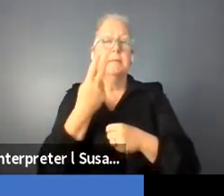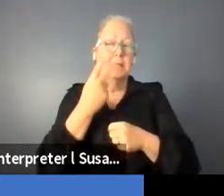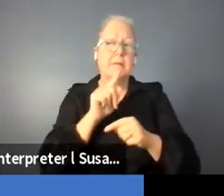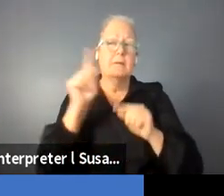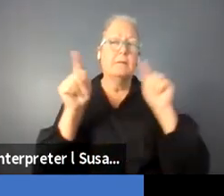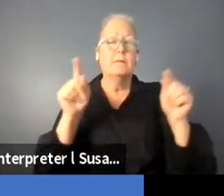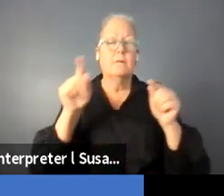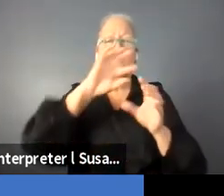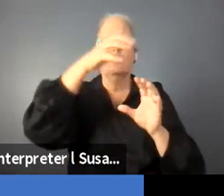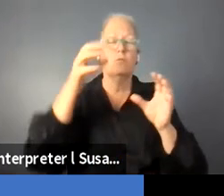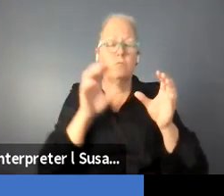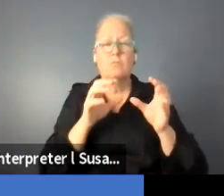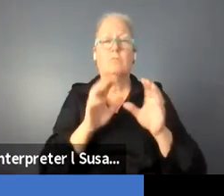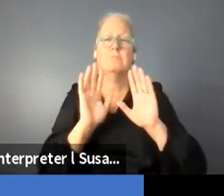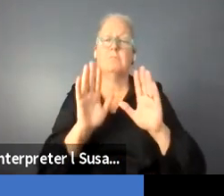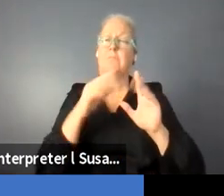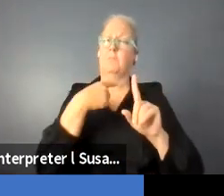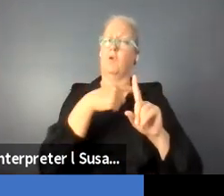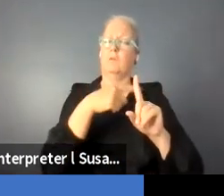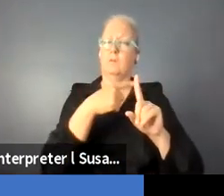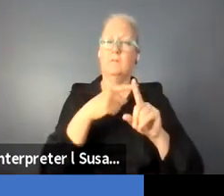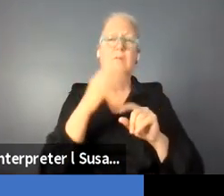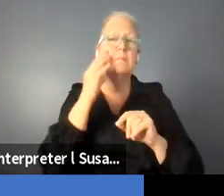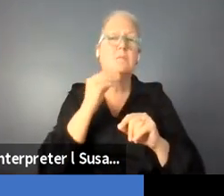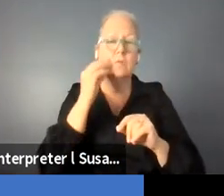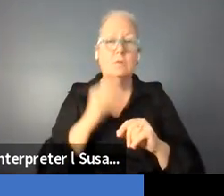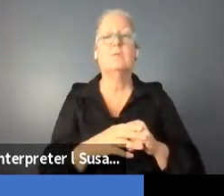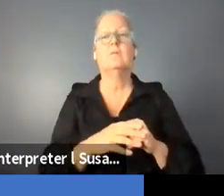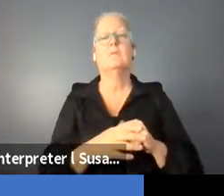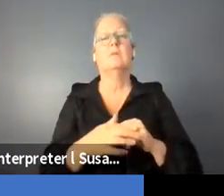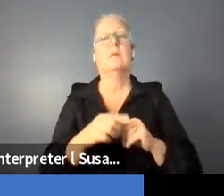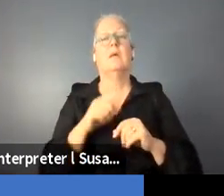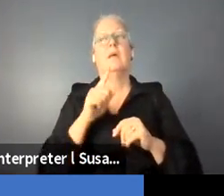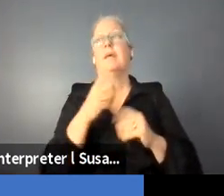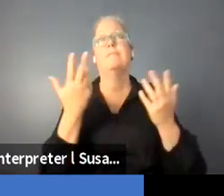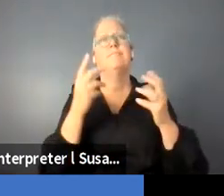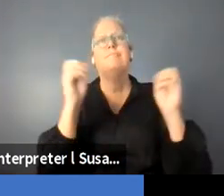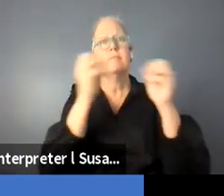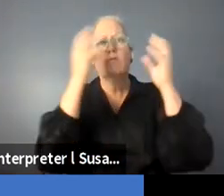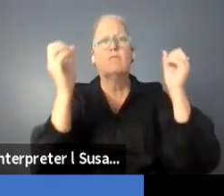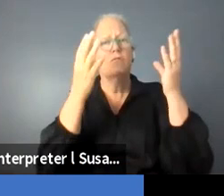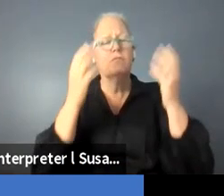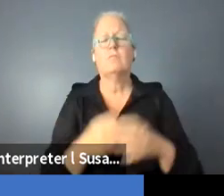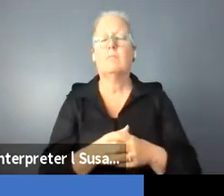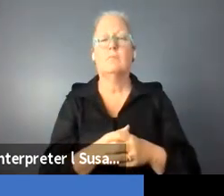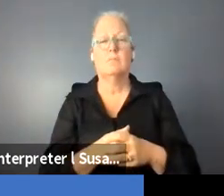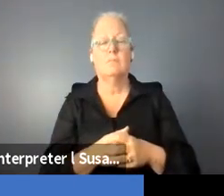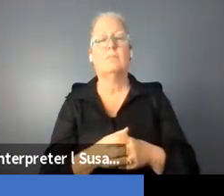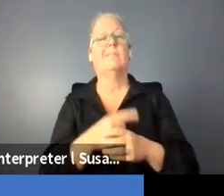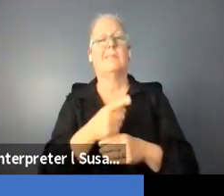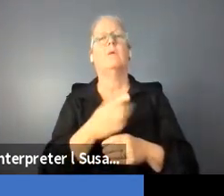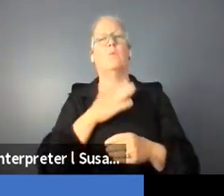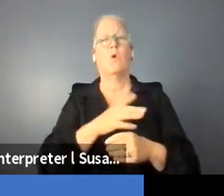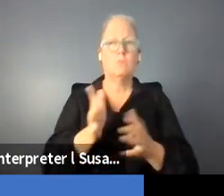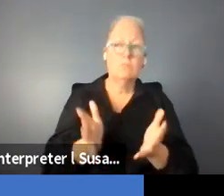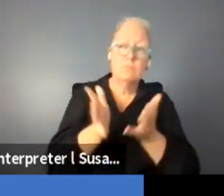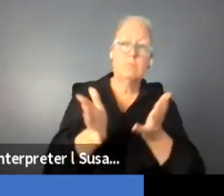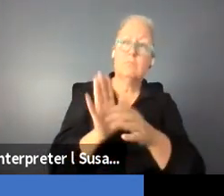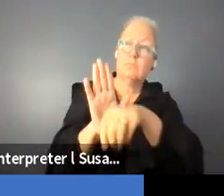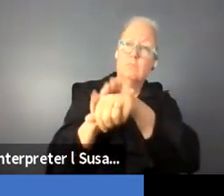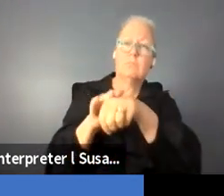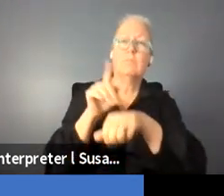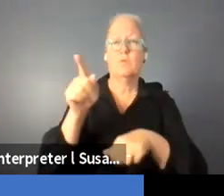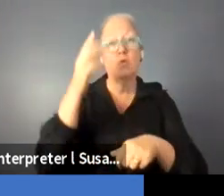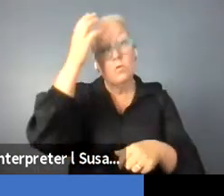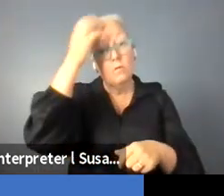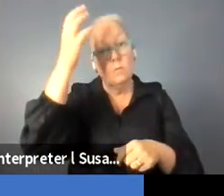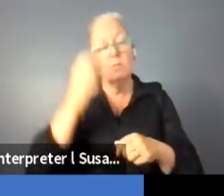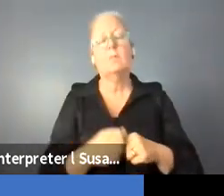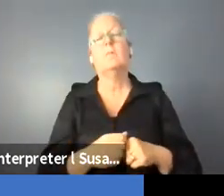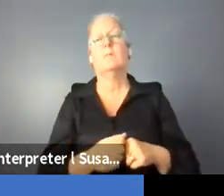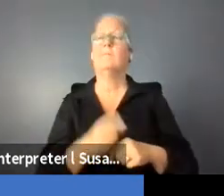the experience of the crisis is kind of motivating governments or spurring them to deal with some of the issues of their long term systems